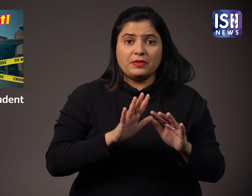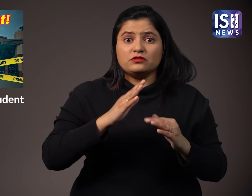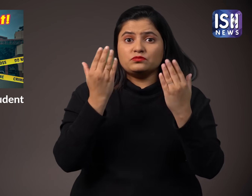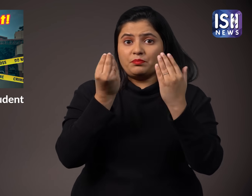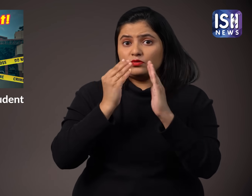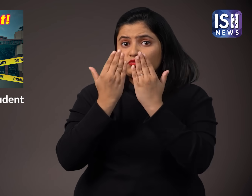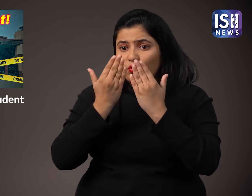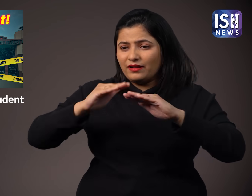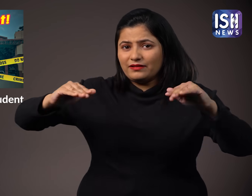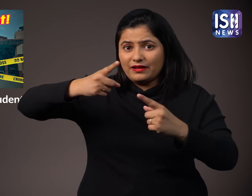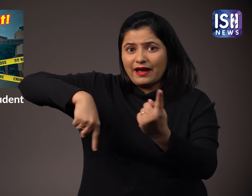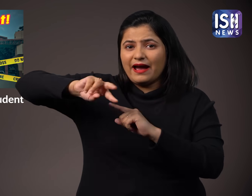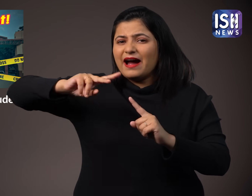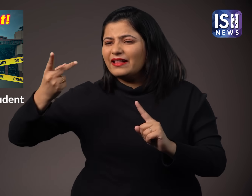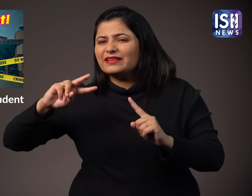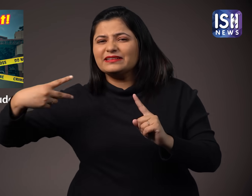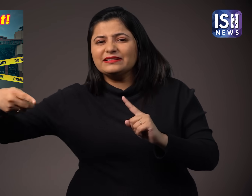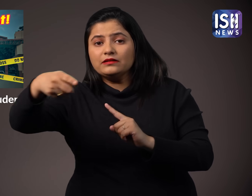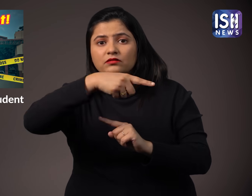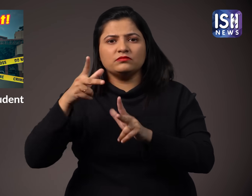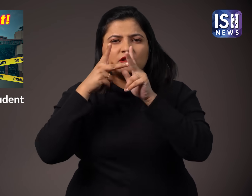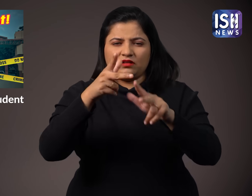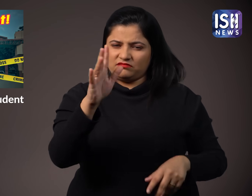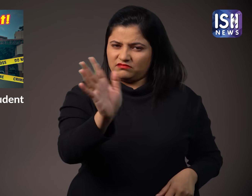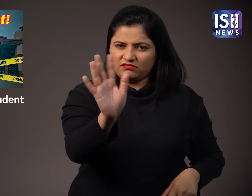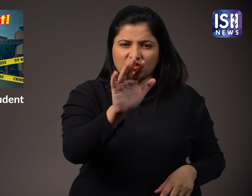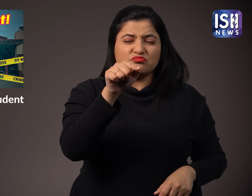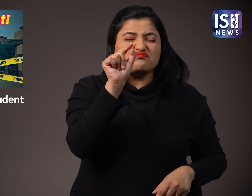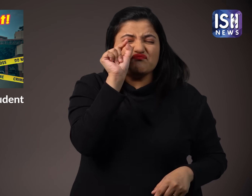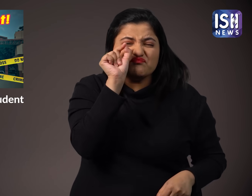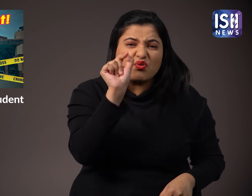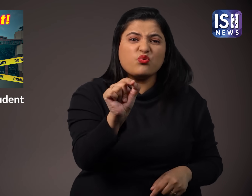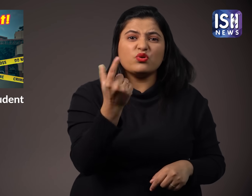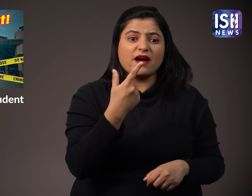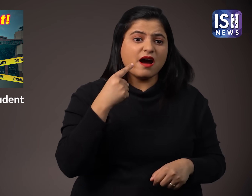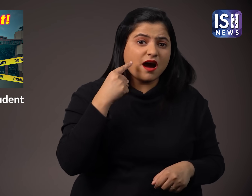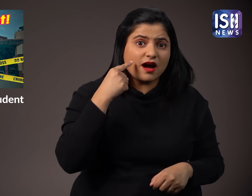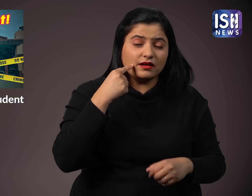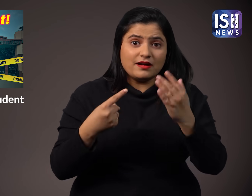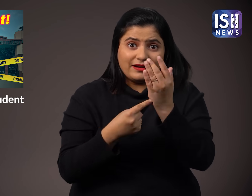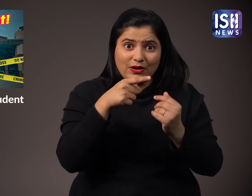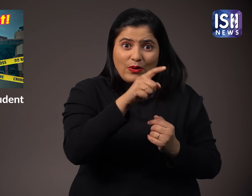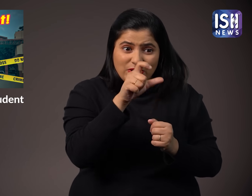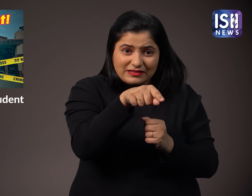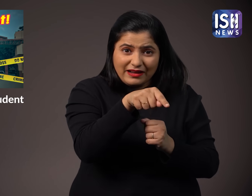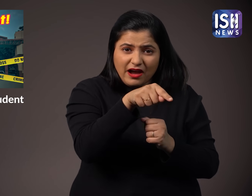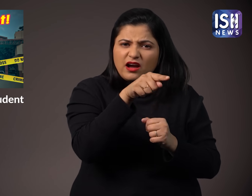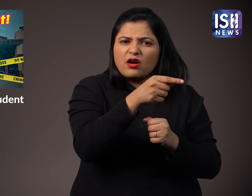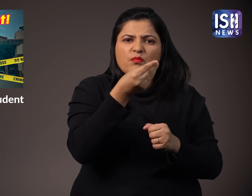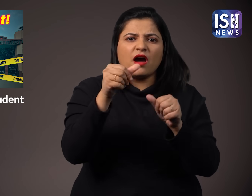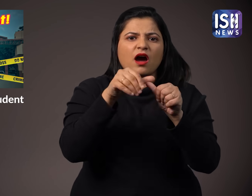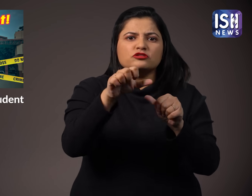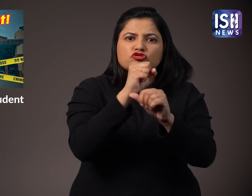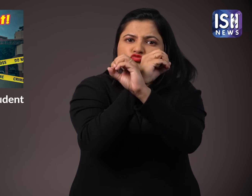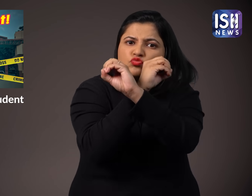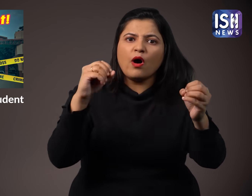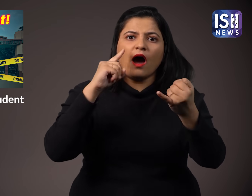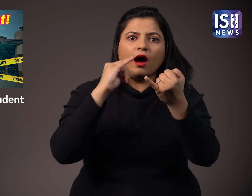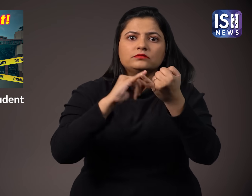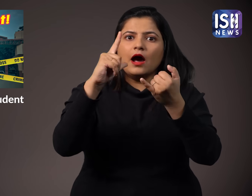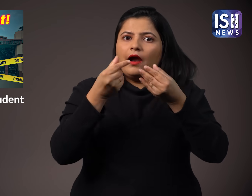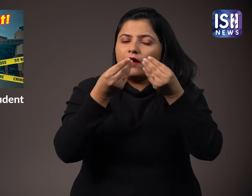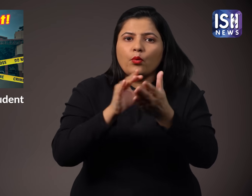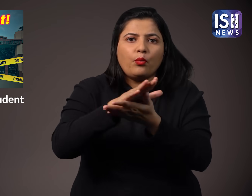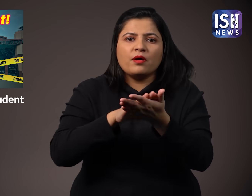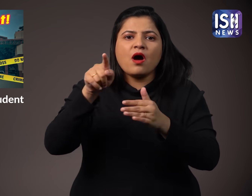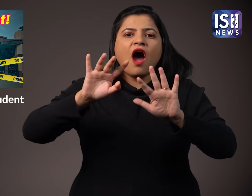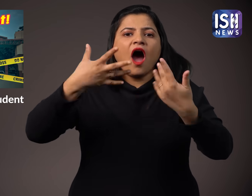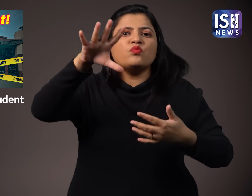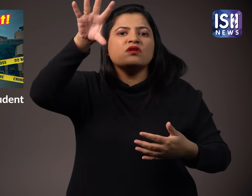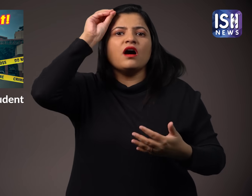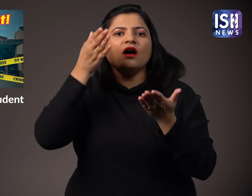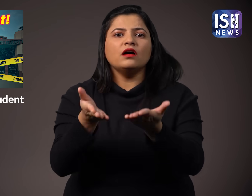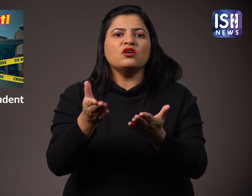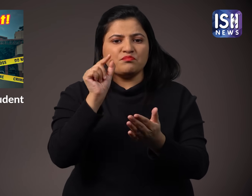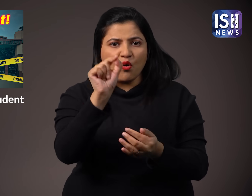Some students said that Rahul took this step because the college did not provide any type of accessibility to him.